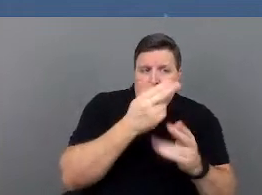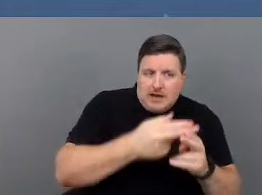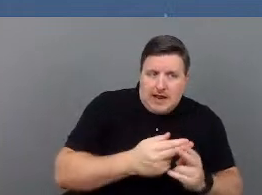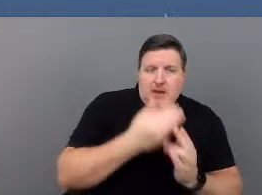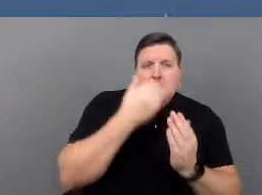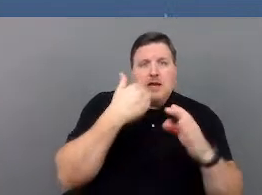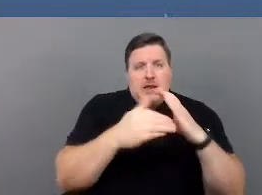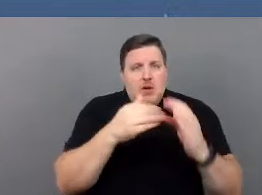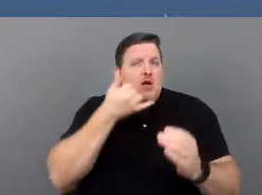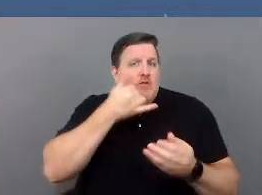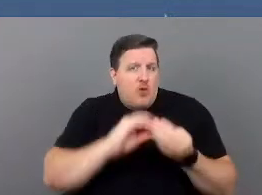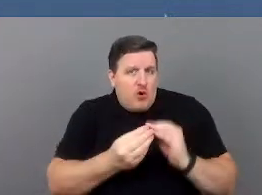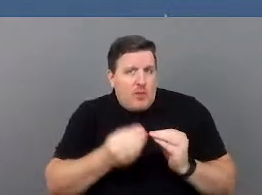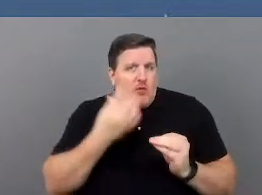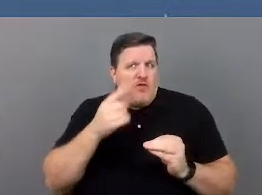THIS TYPE OF COMMUNITY BUILDING BUILDS COMMUNITY SAFETY.